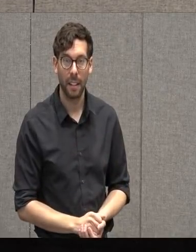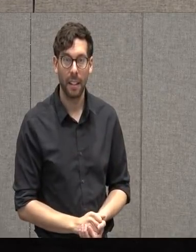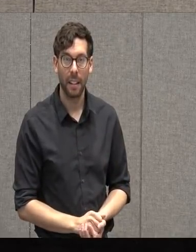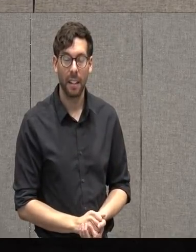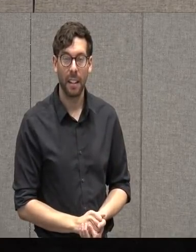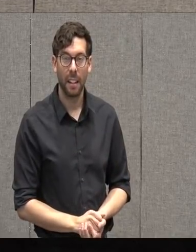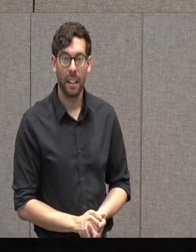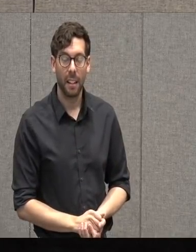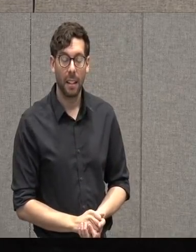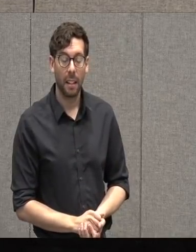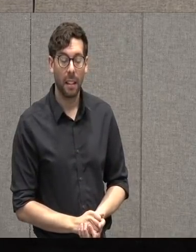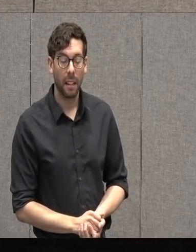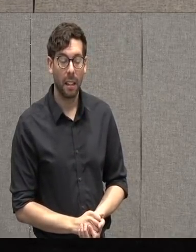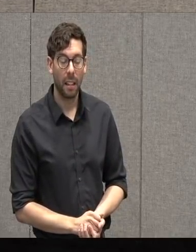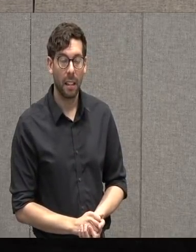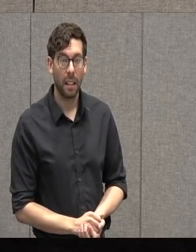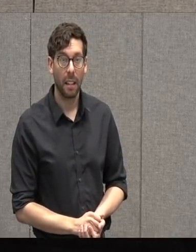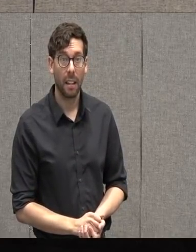I have 11